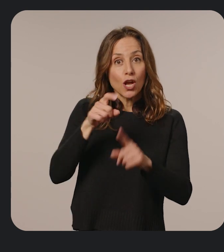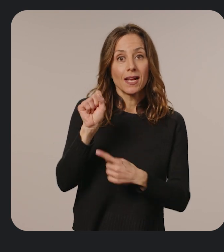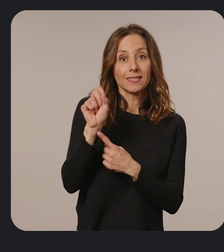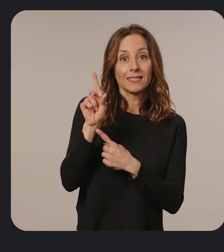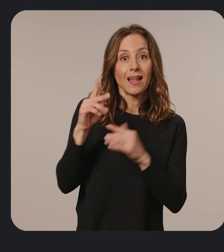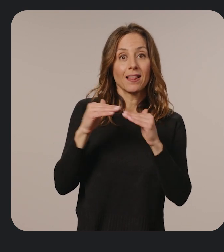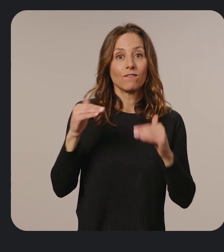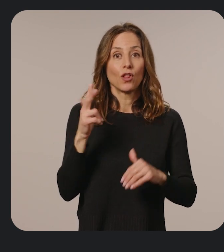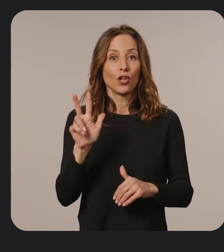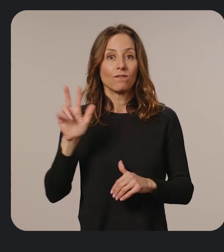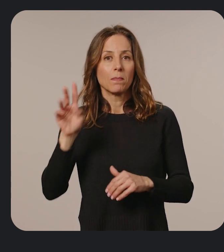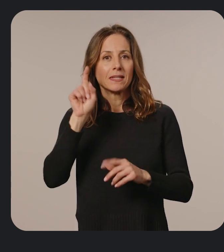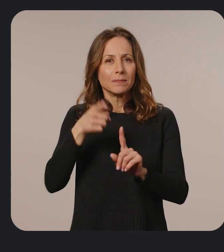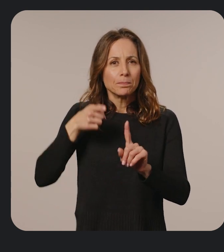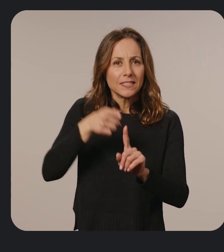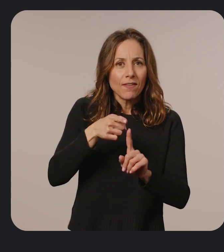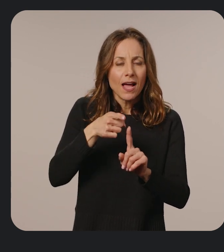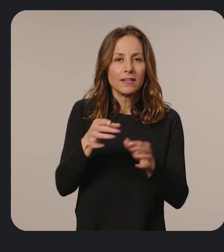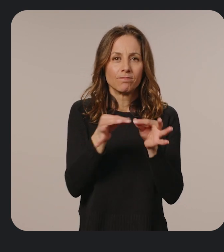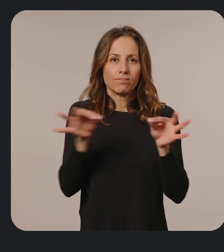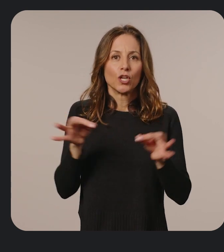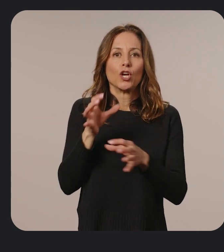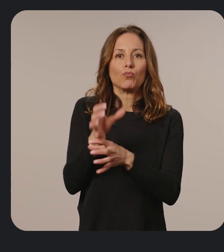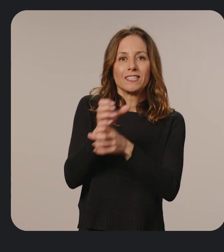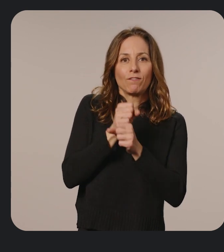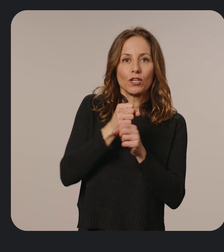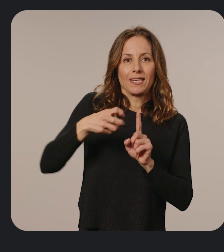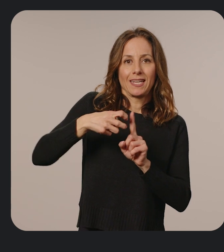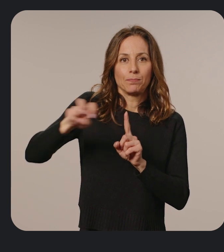Apps targeting SDK level 34 must specify RECEIVER_EXPORTED